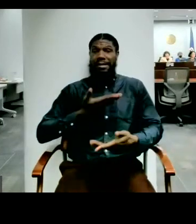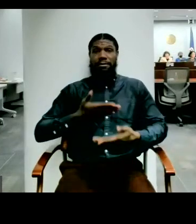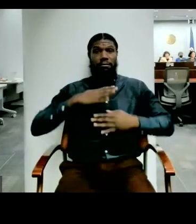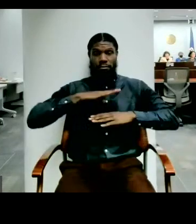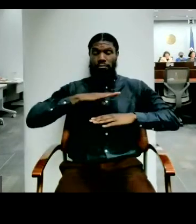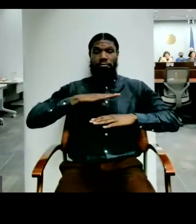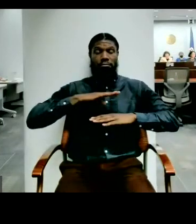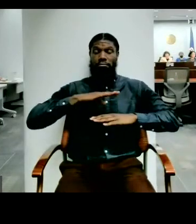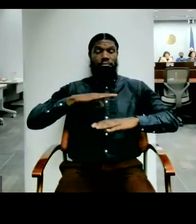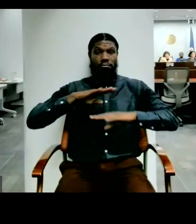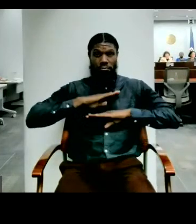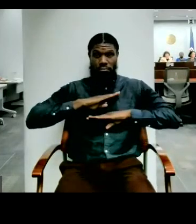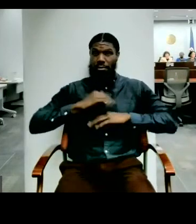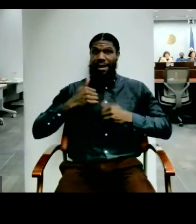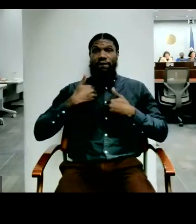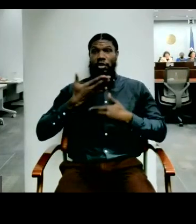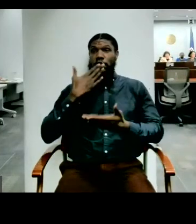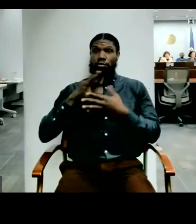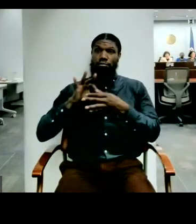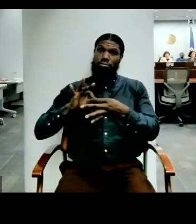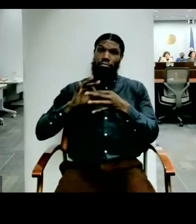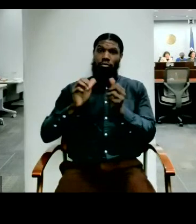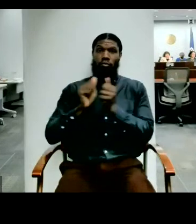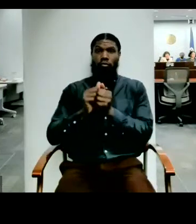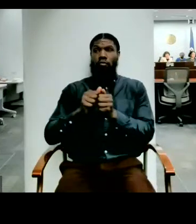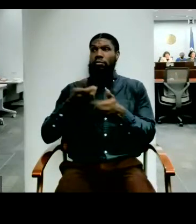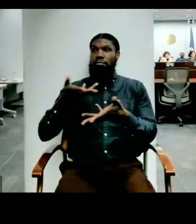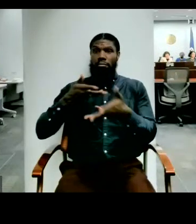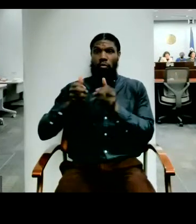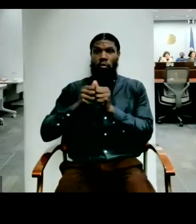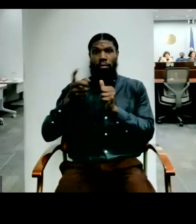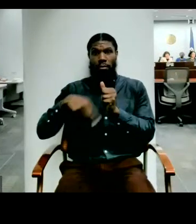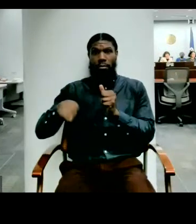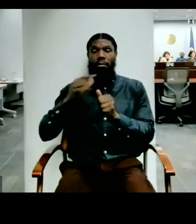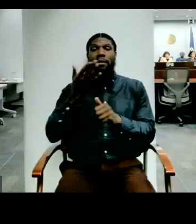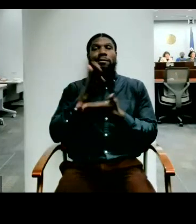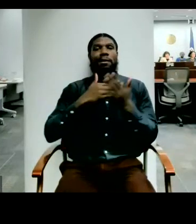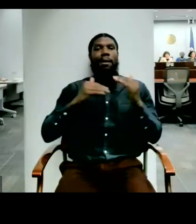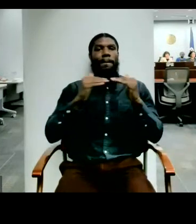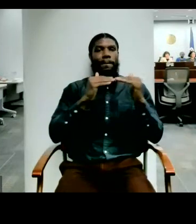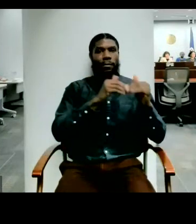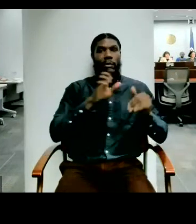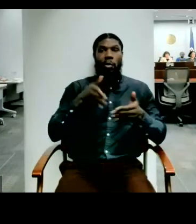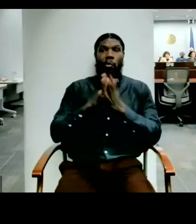EEOC, find cooperative, some of my peers feel information is too broad.